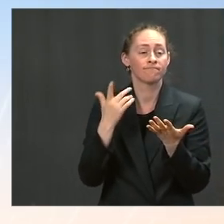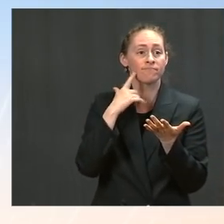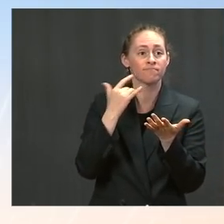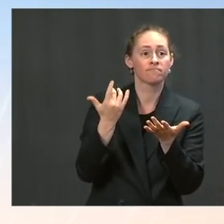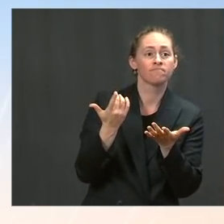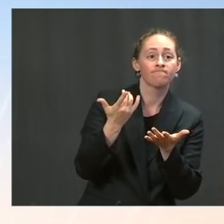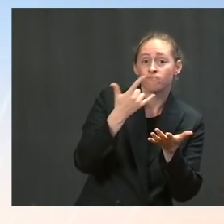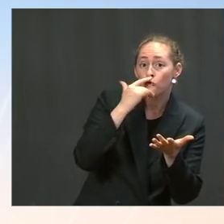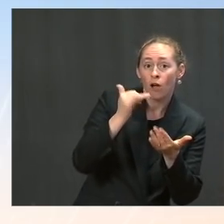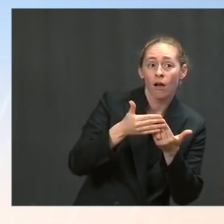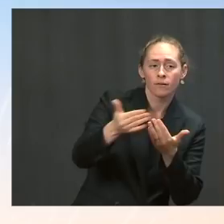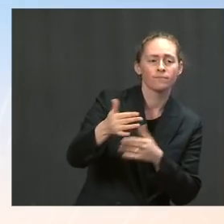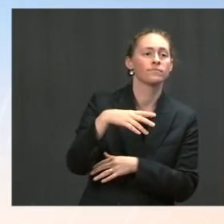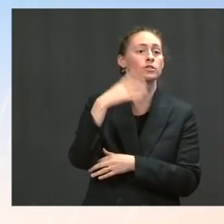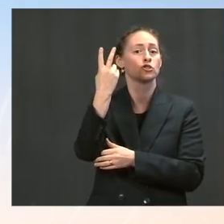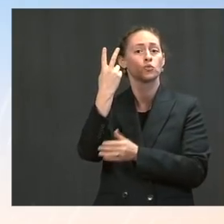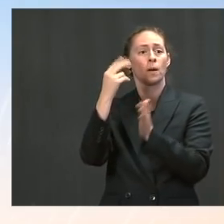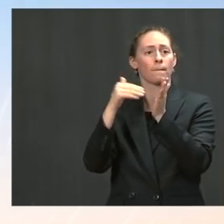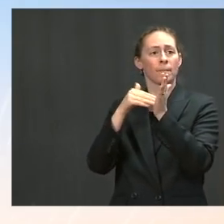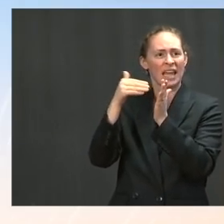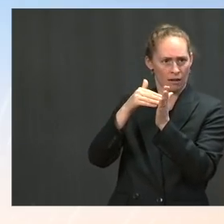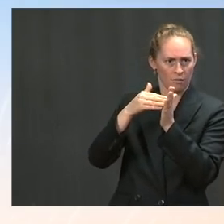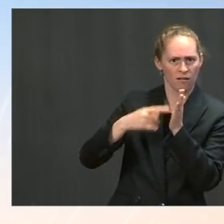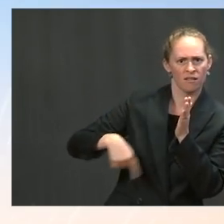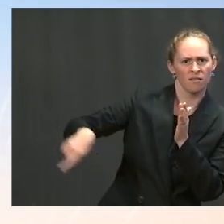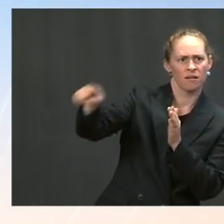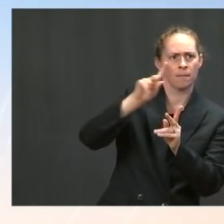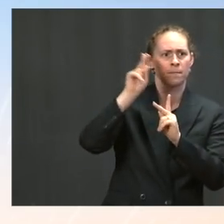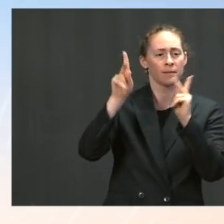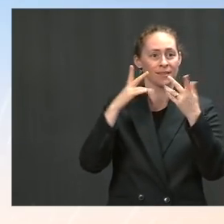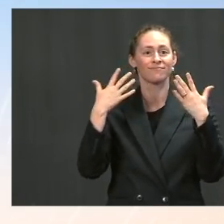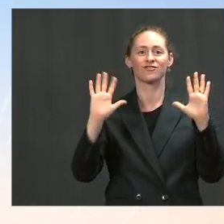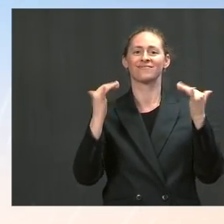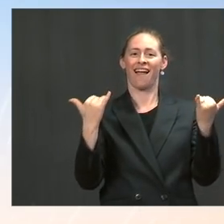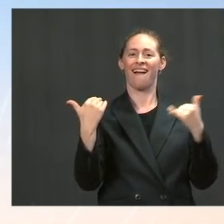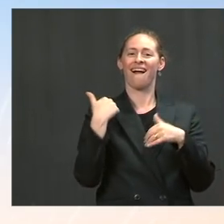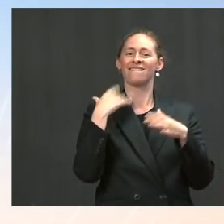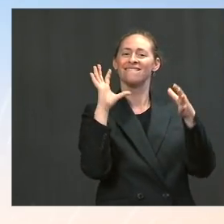who now have access to affordable healthcare, thanks to the reopening of the --